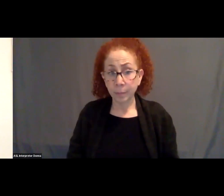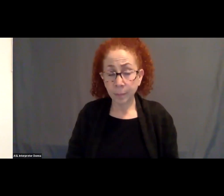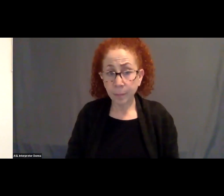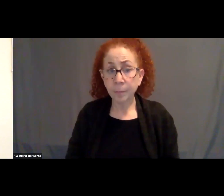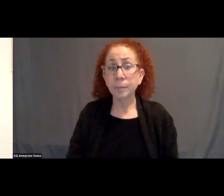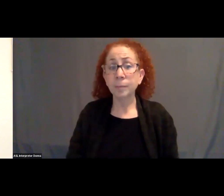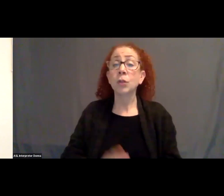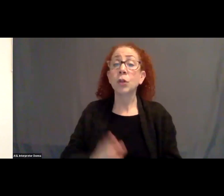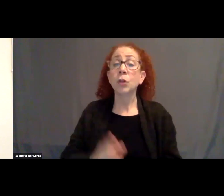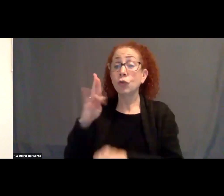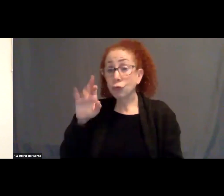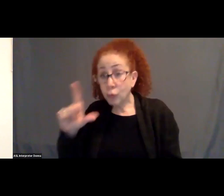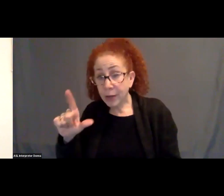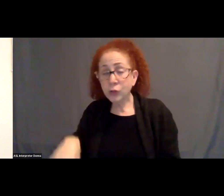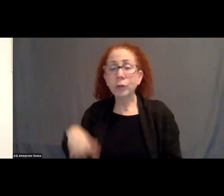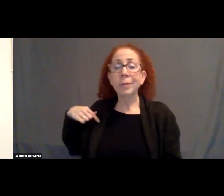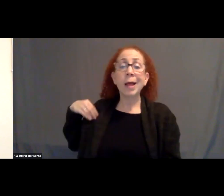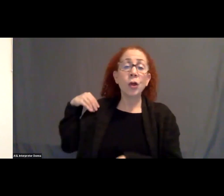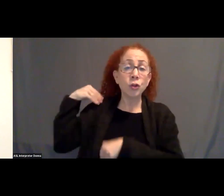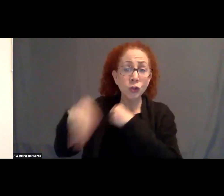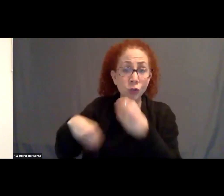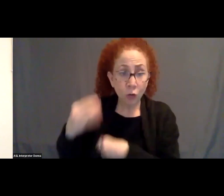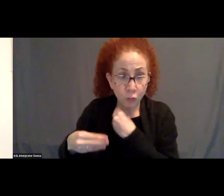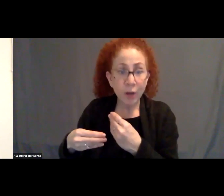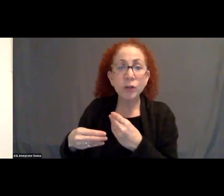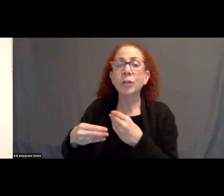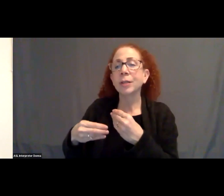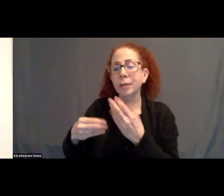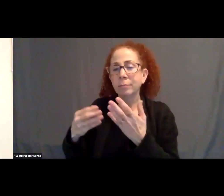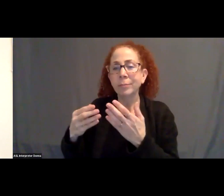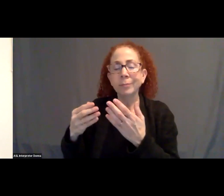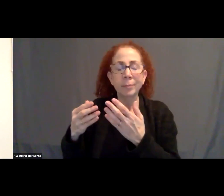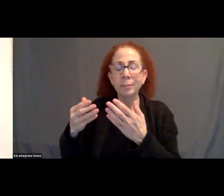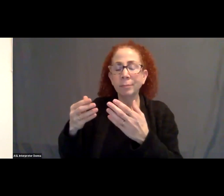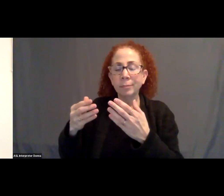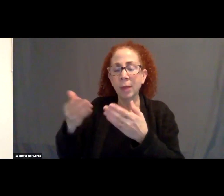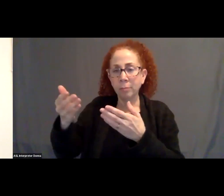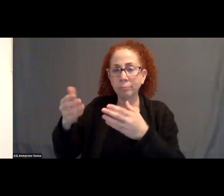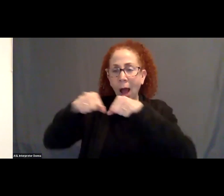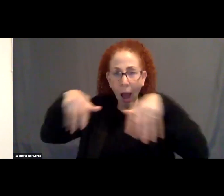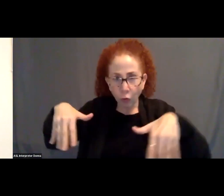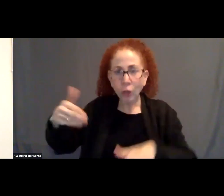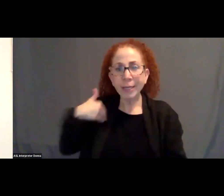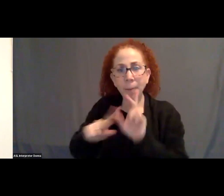of racial and generational logics of hierarchy, young people of color were made particularly